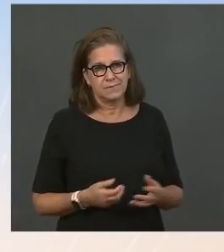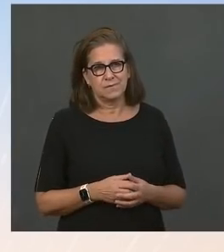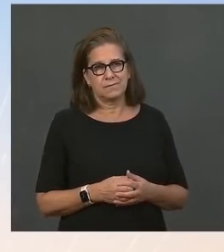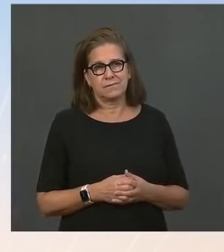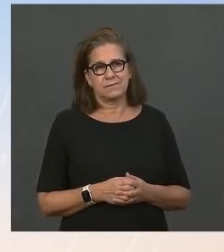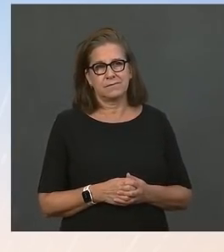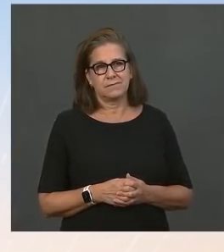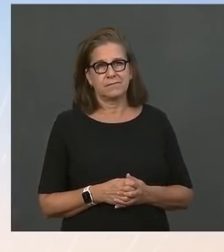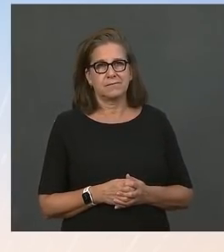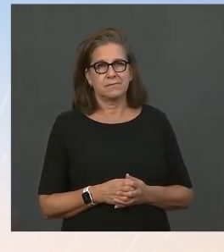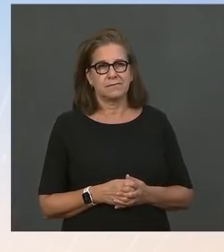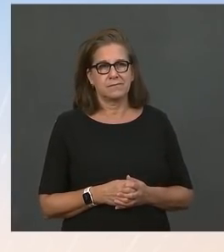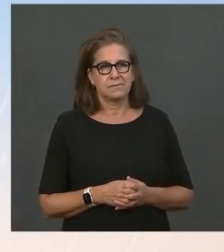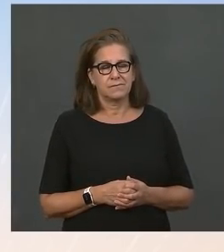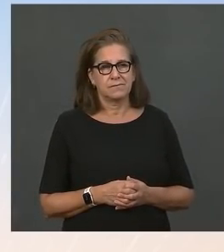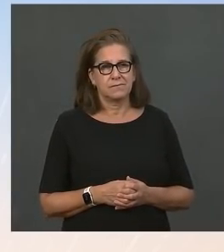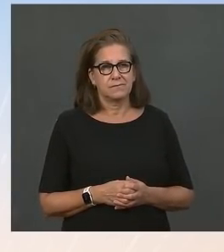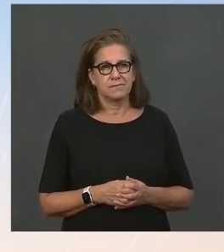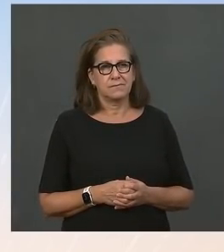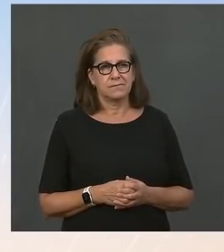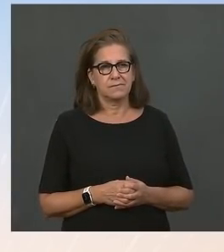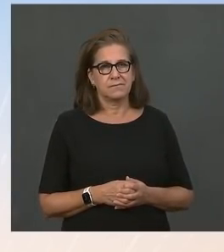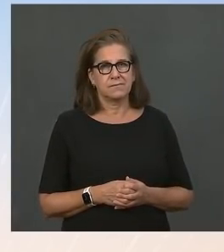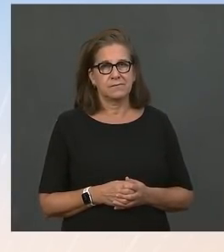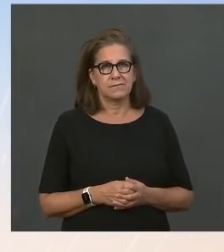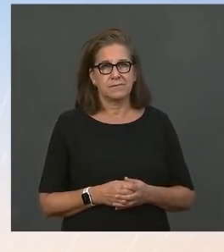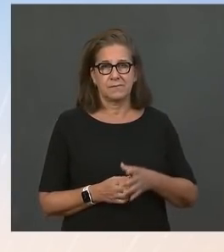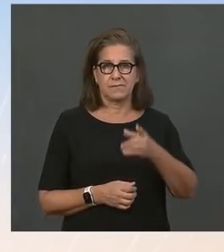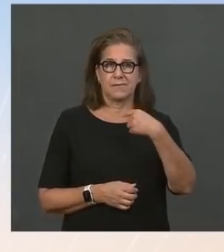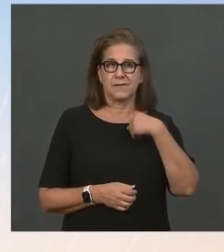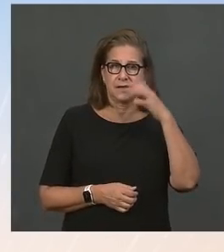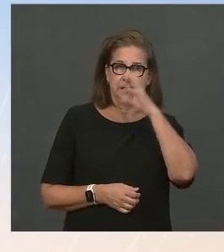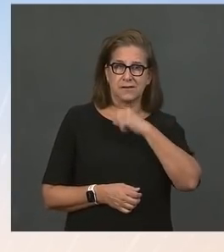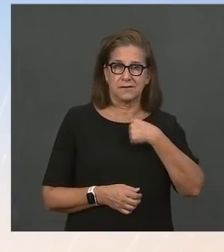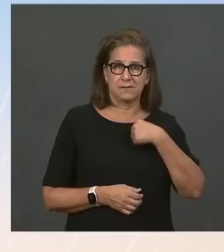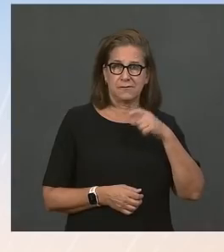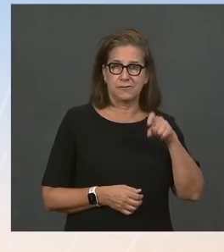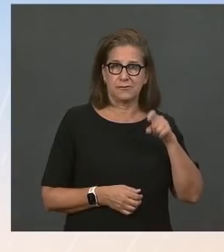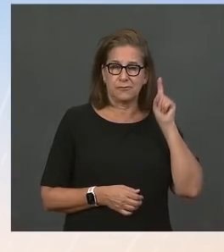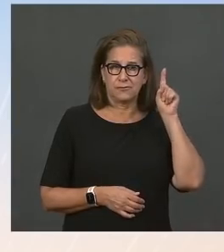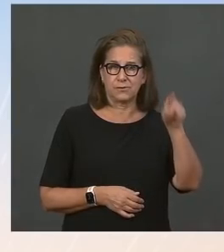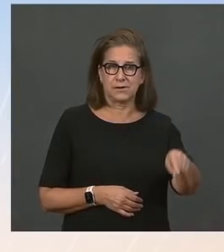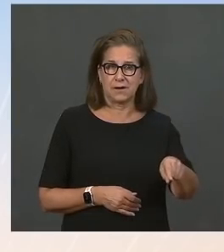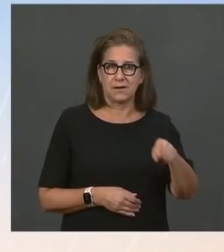So, does he think that he needs a photo op? Is that what he's saying? Is that what you're saying? Ms. Psaki: He doesn't. And that's a fundamental disagreement he has.